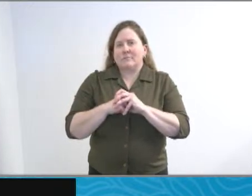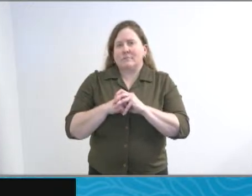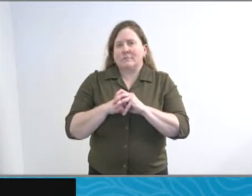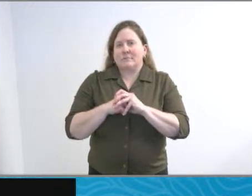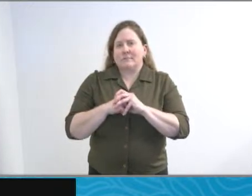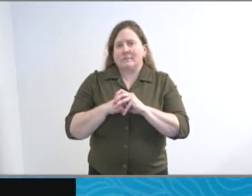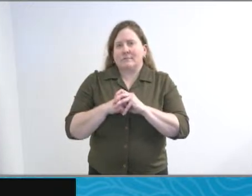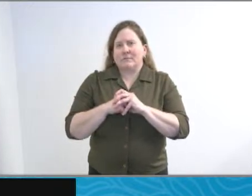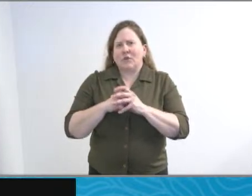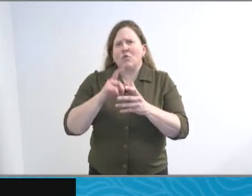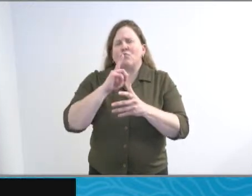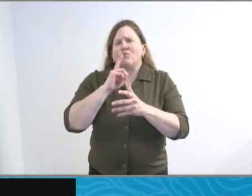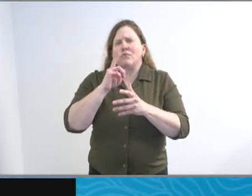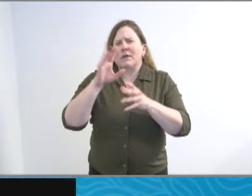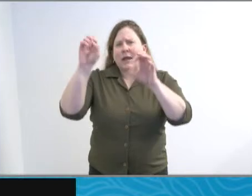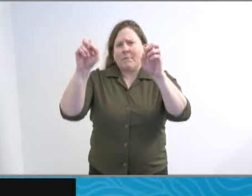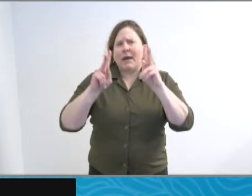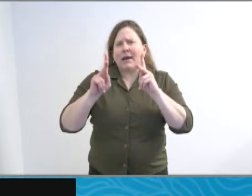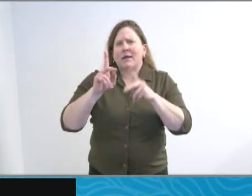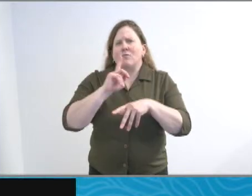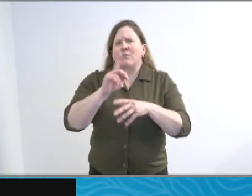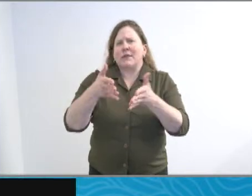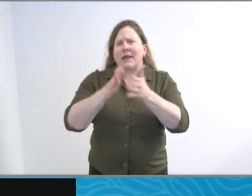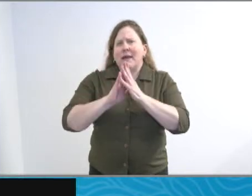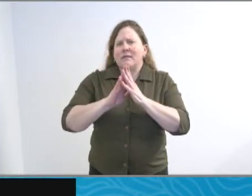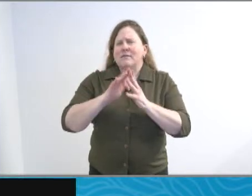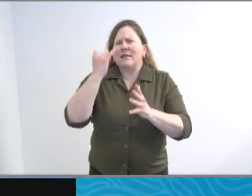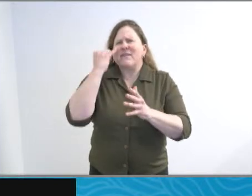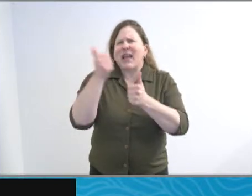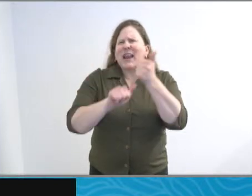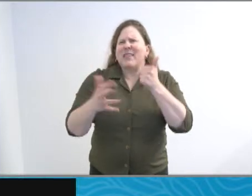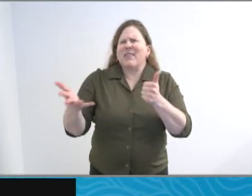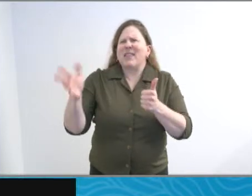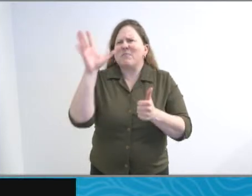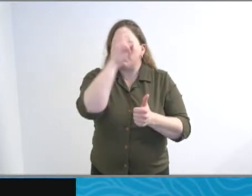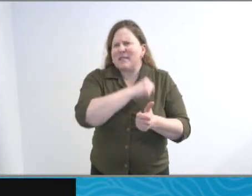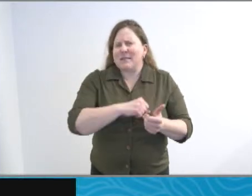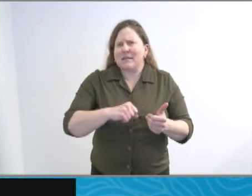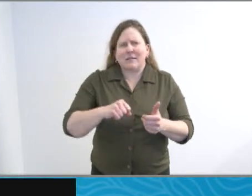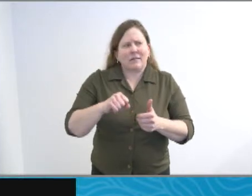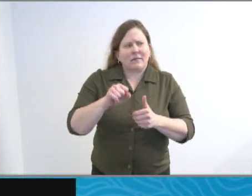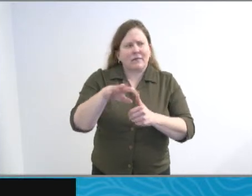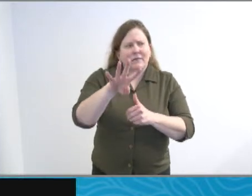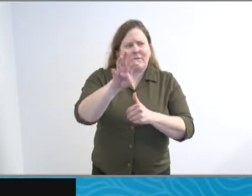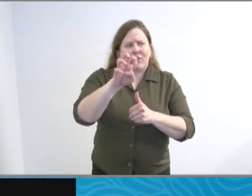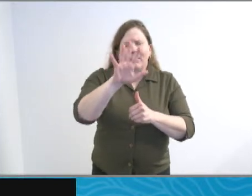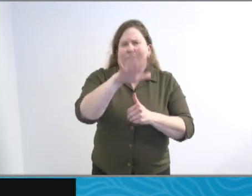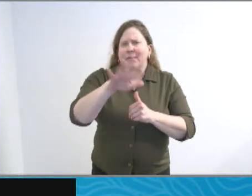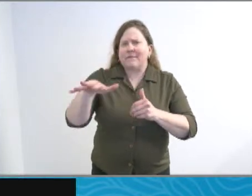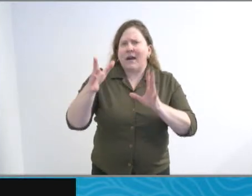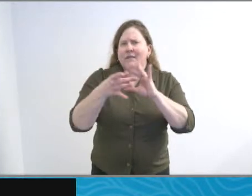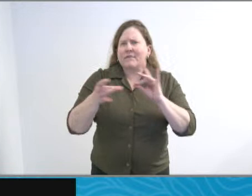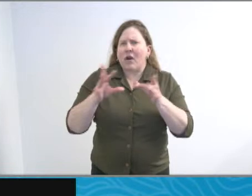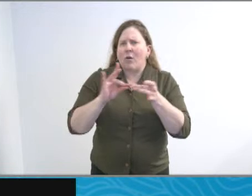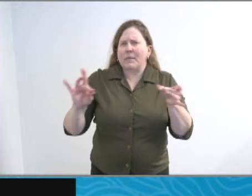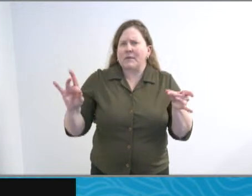and we asked if there was anything that was missing. And so those were the 455 comments and which we really